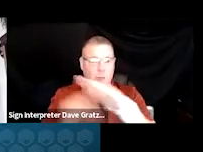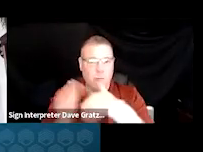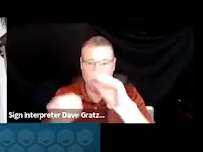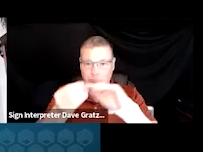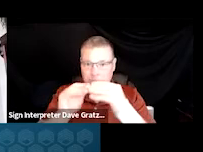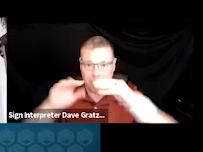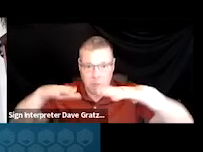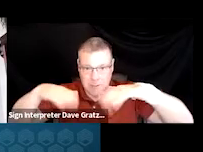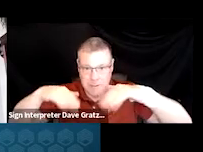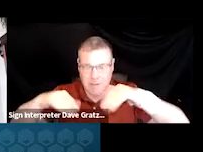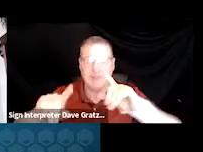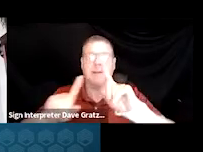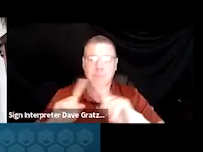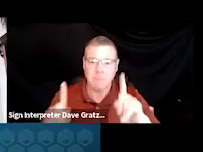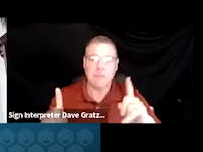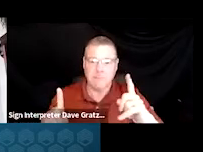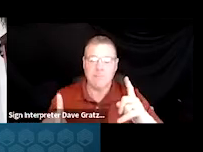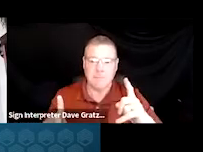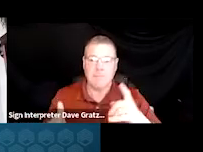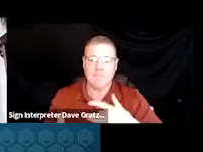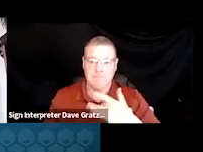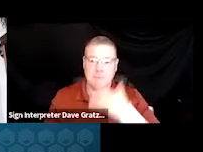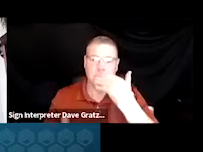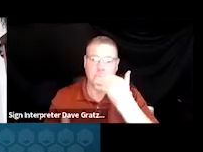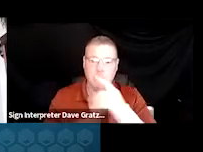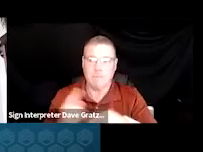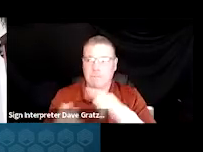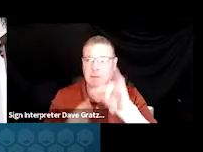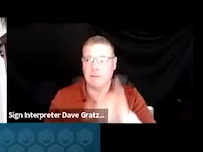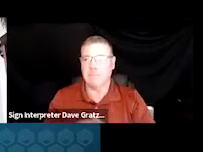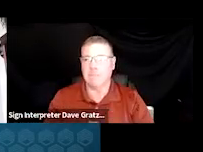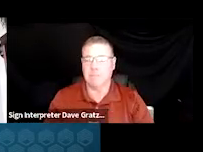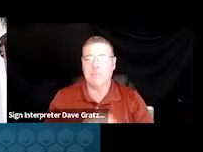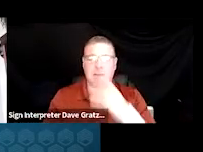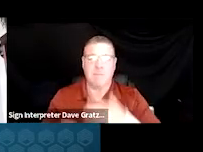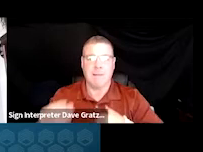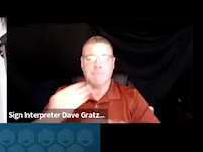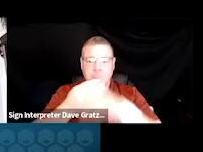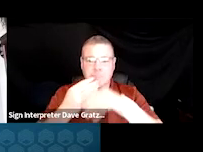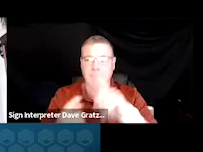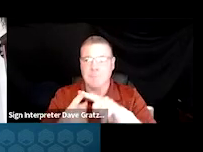but I'm feeling good about it. And I'm feeling like it's something that needed to be done, so we're pretty excited about it.